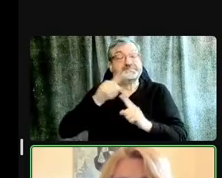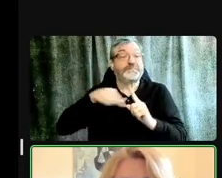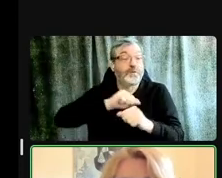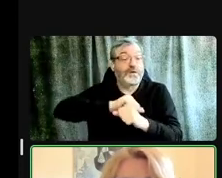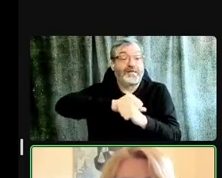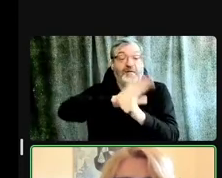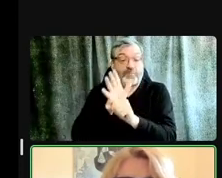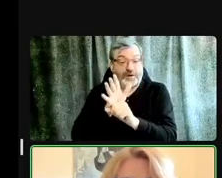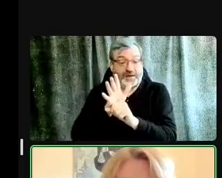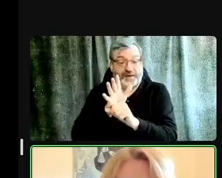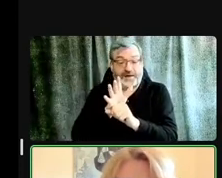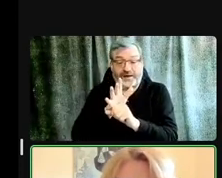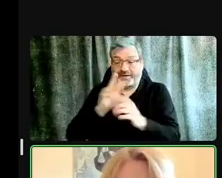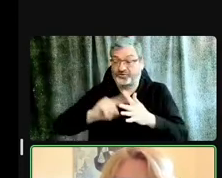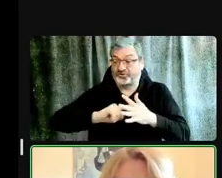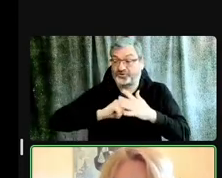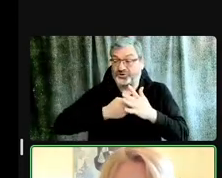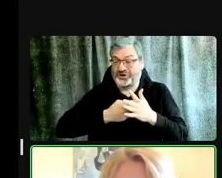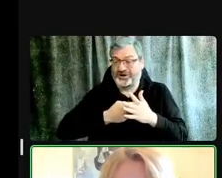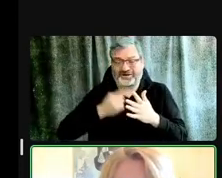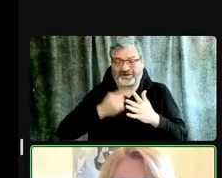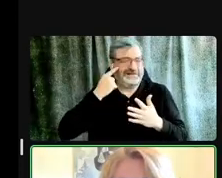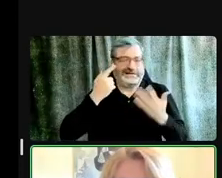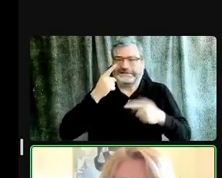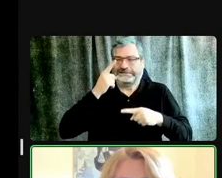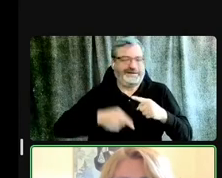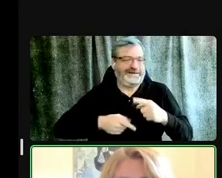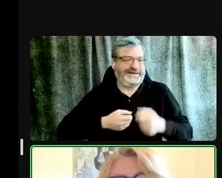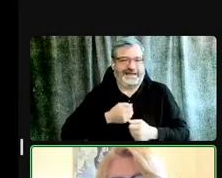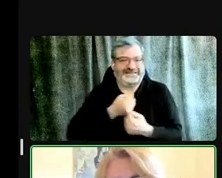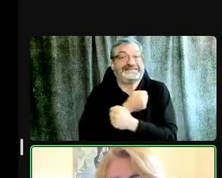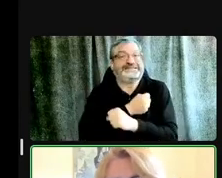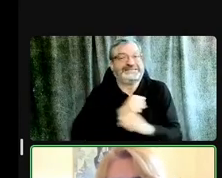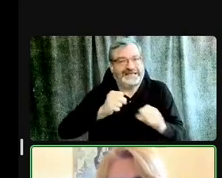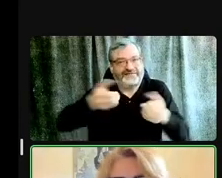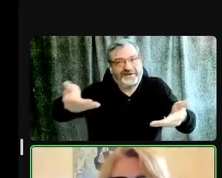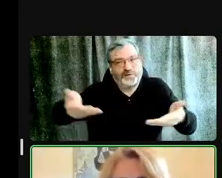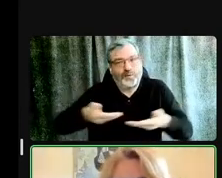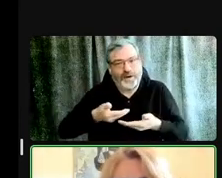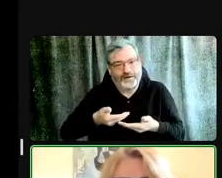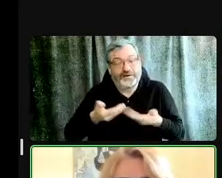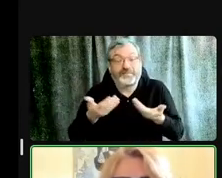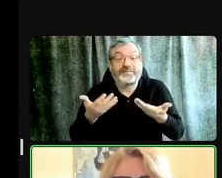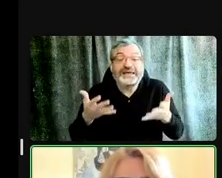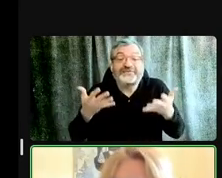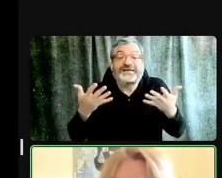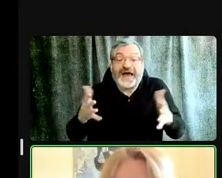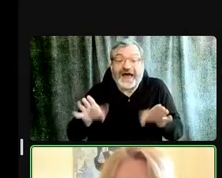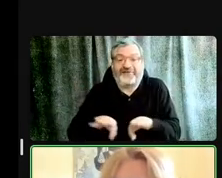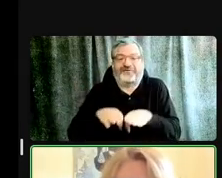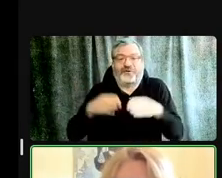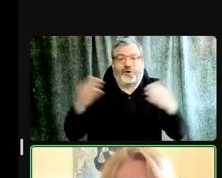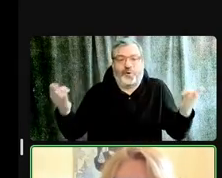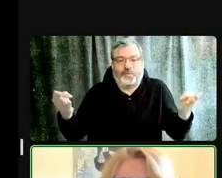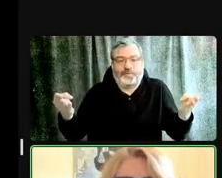to safely welcome that community into the Museum even after we opened. We just didn't feel comfortable doing that.